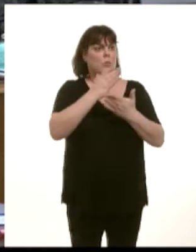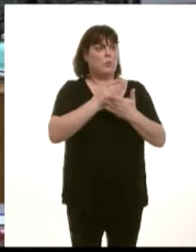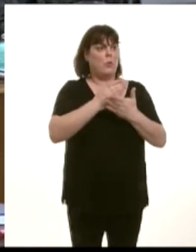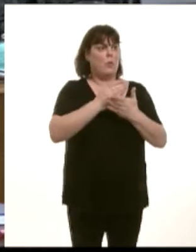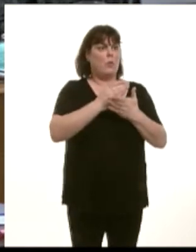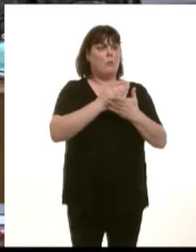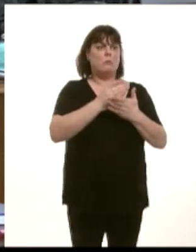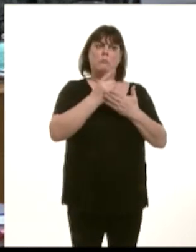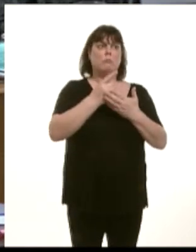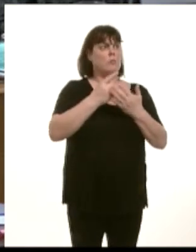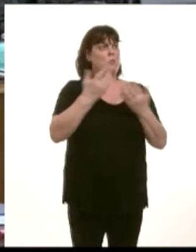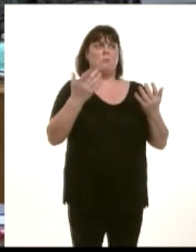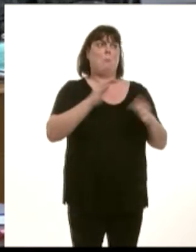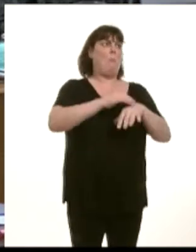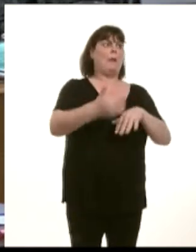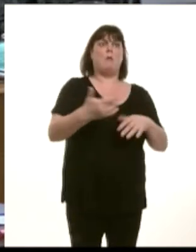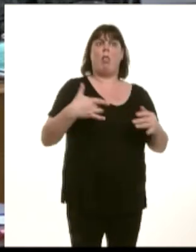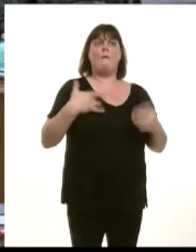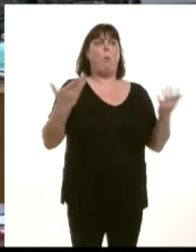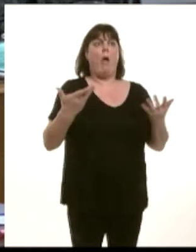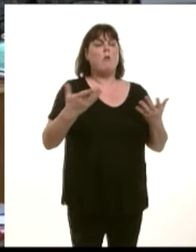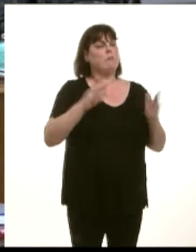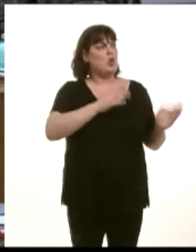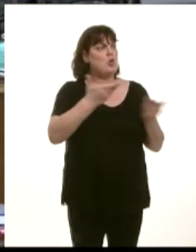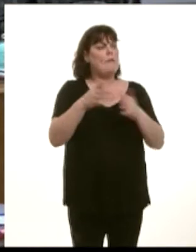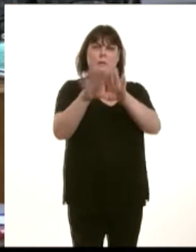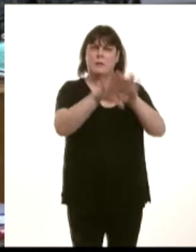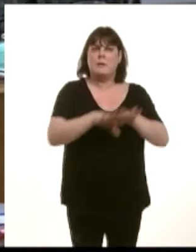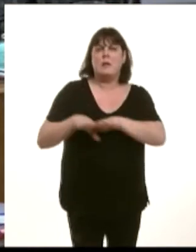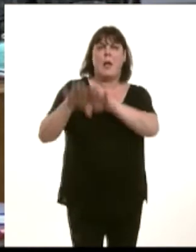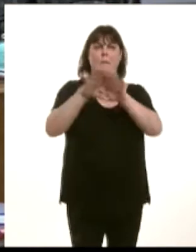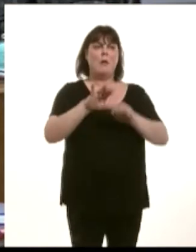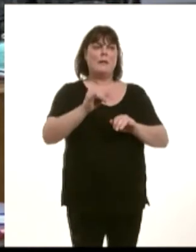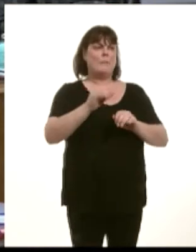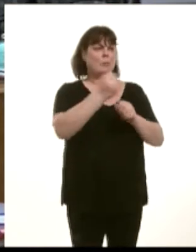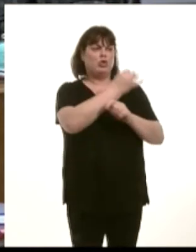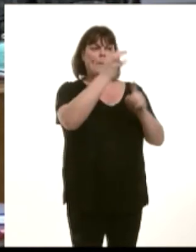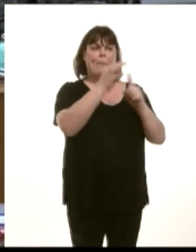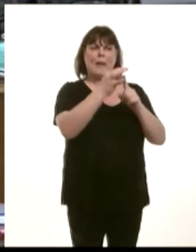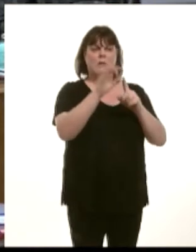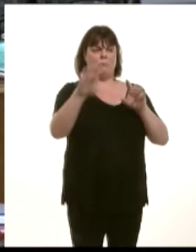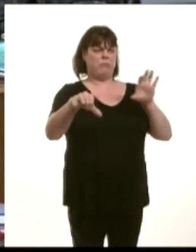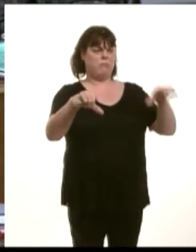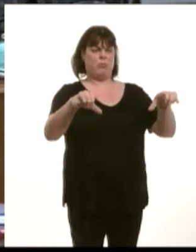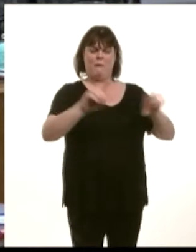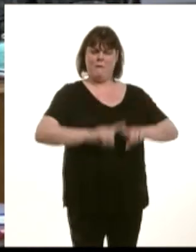discrepancy in the services provided by different GPs—sometimes in the same town, but certainly in different parts of Wales.